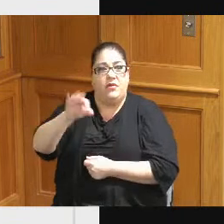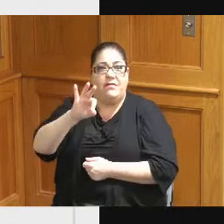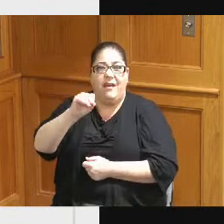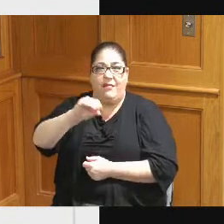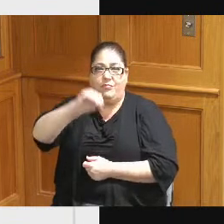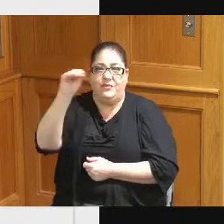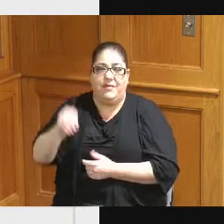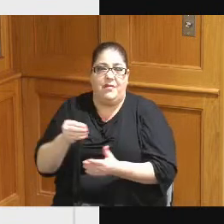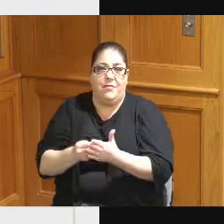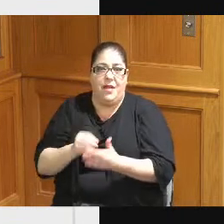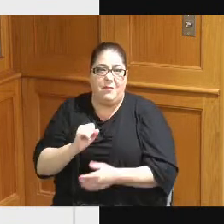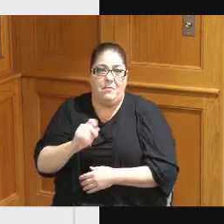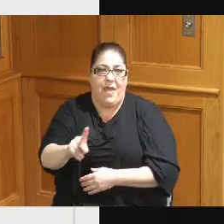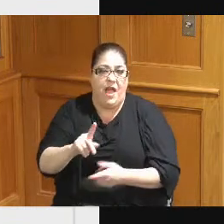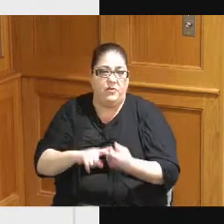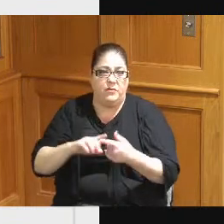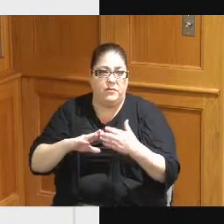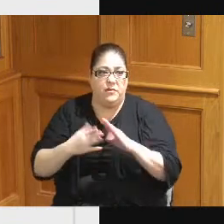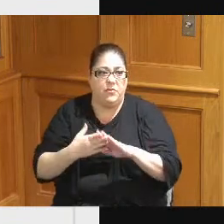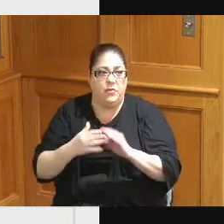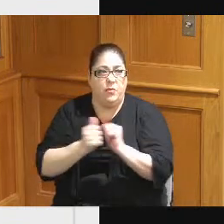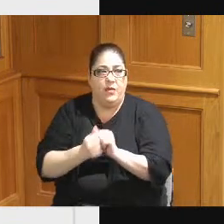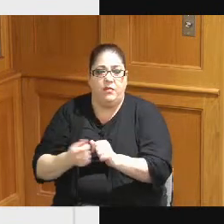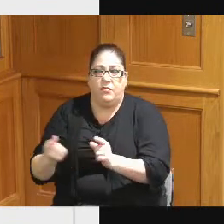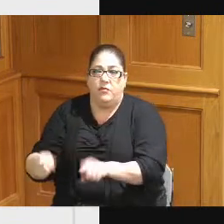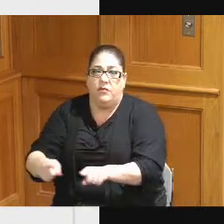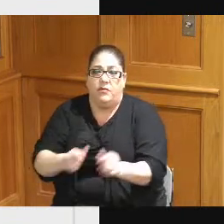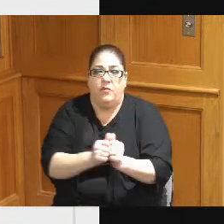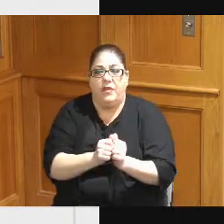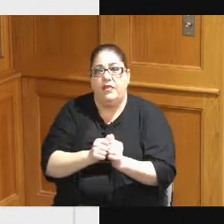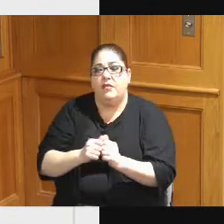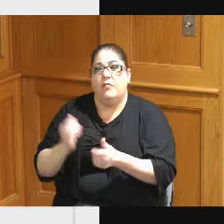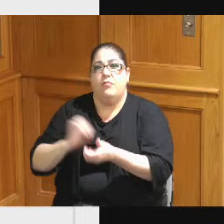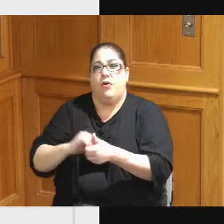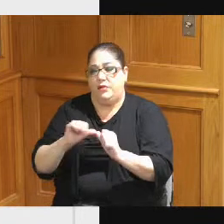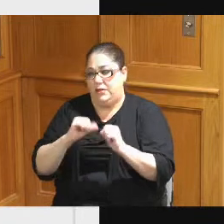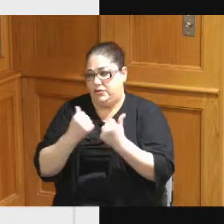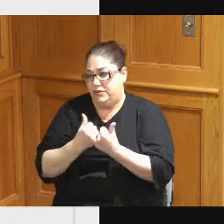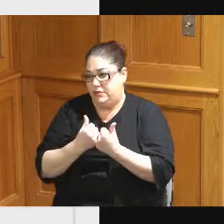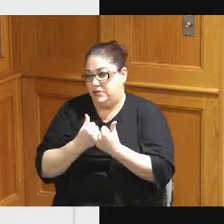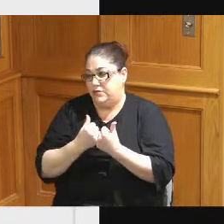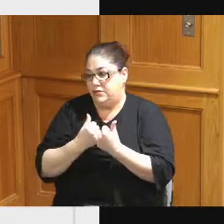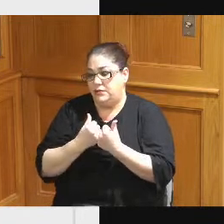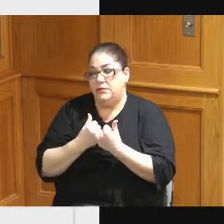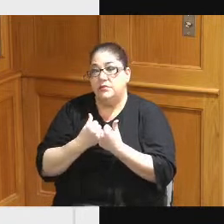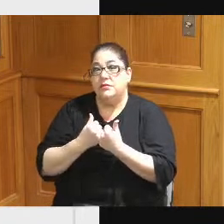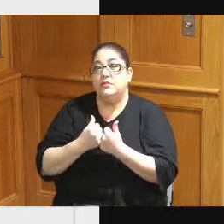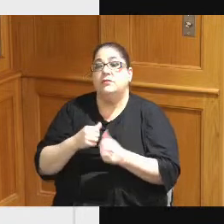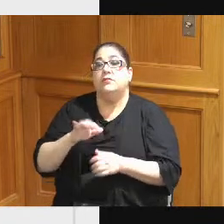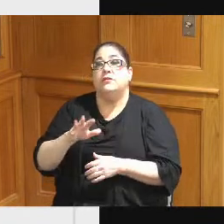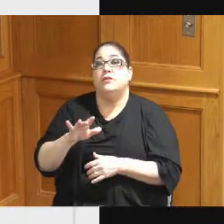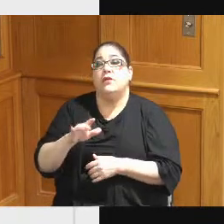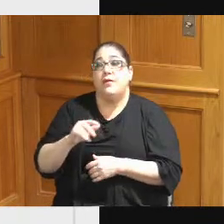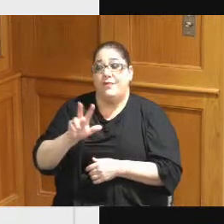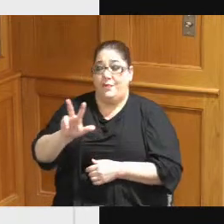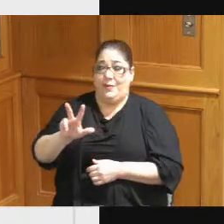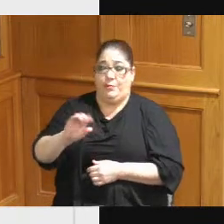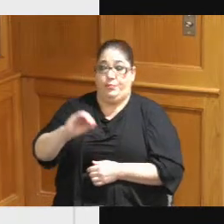out the door in sub-recipient agreements to our partner agencies then three percent goes toward